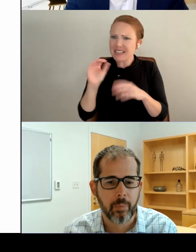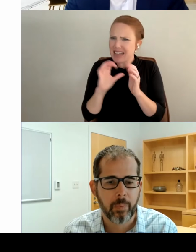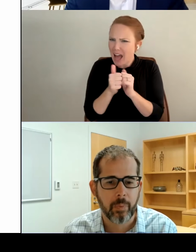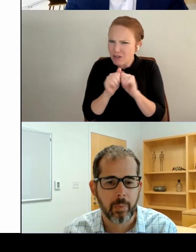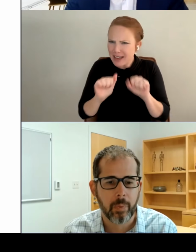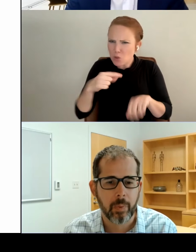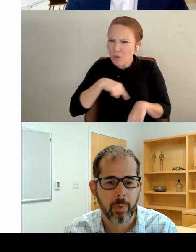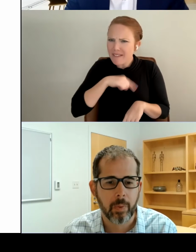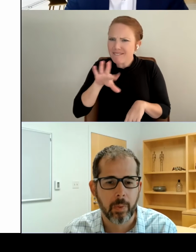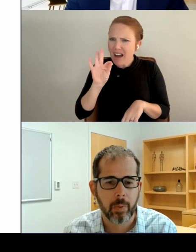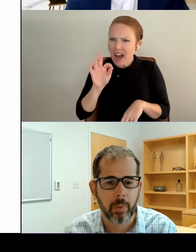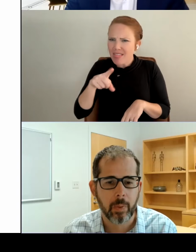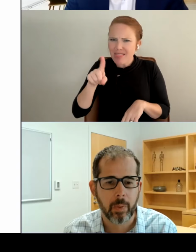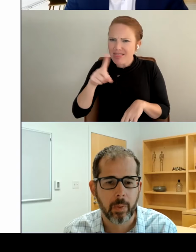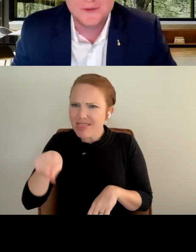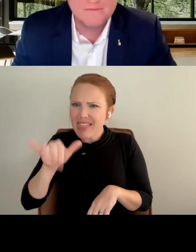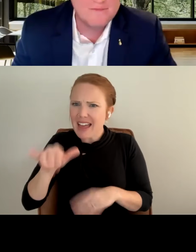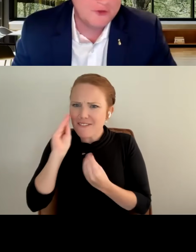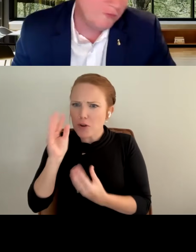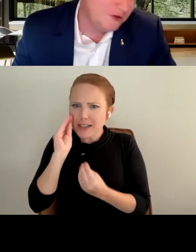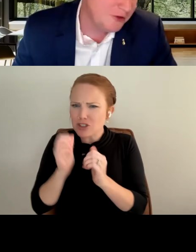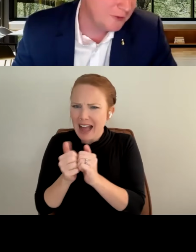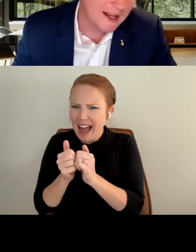[Corbb]: How do we find this out? A lot of it is just... two things. Right,